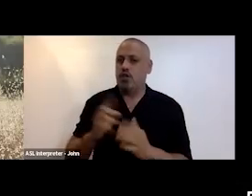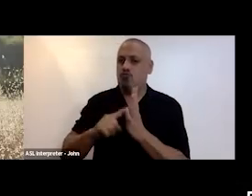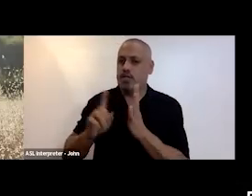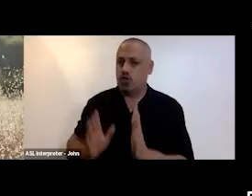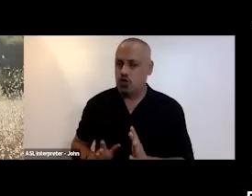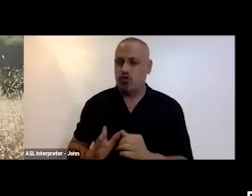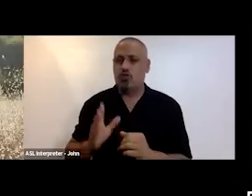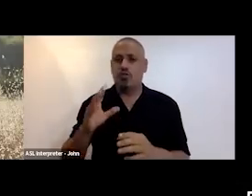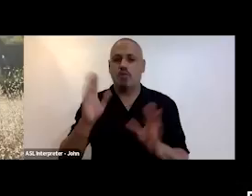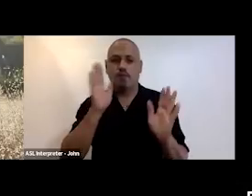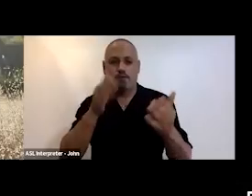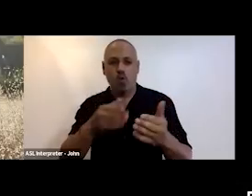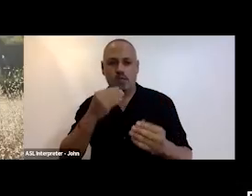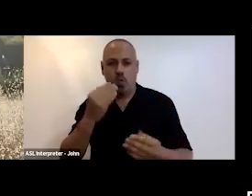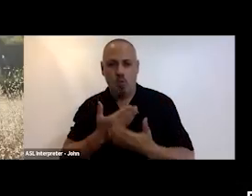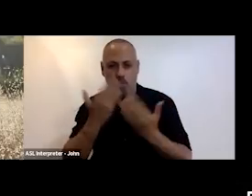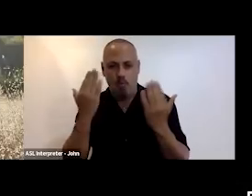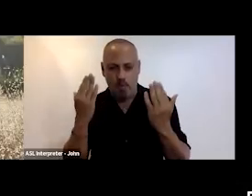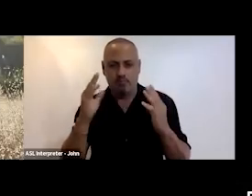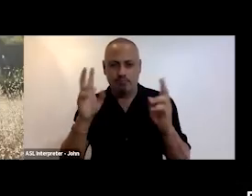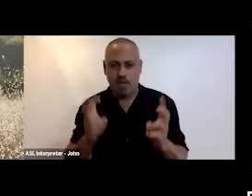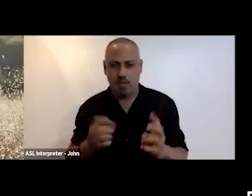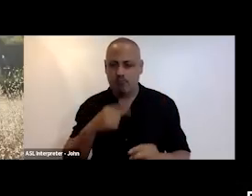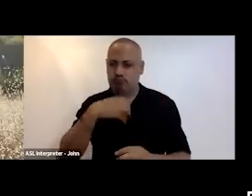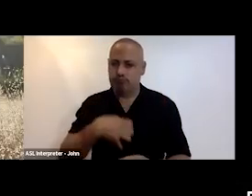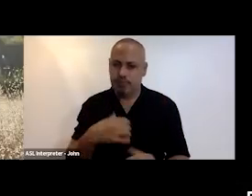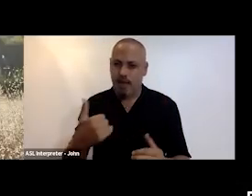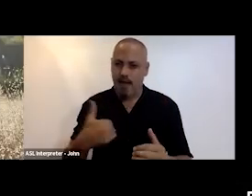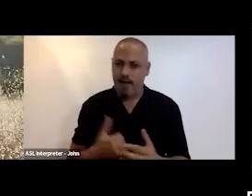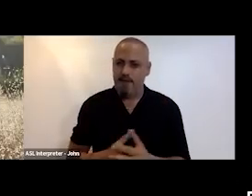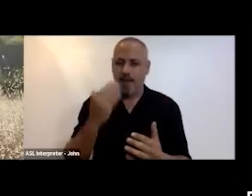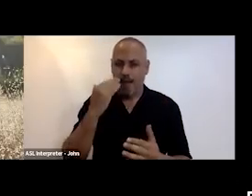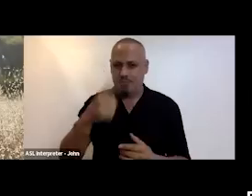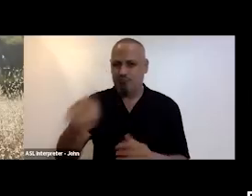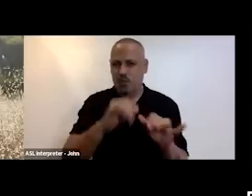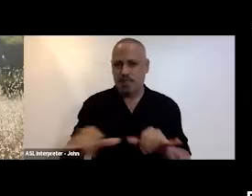and with a focus on homelessness, this talk that I'm very passionate about, as I know that you all are as well.